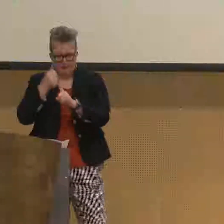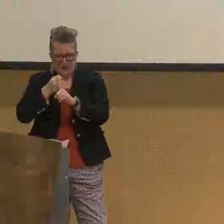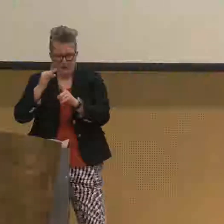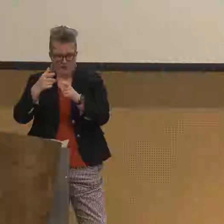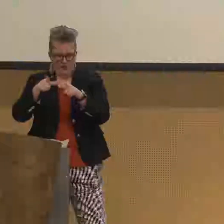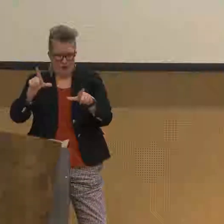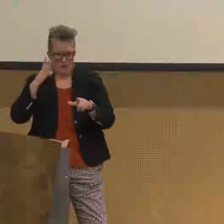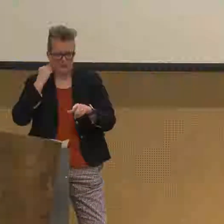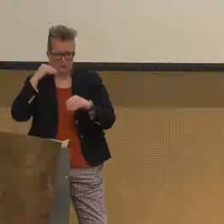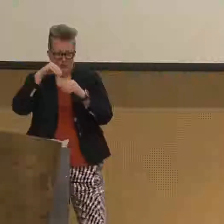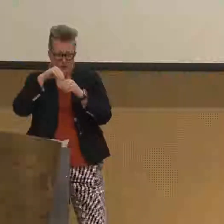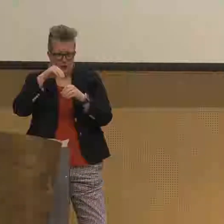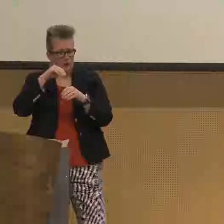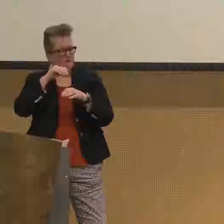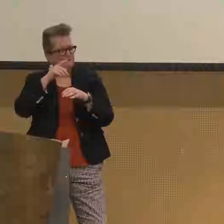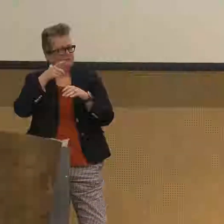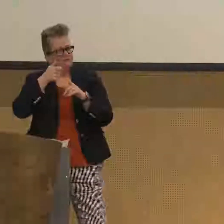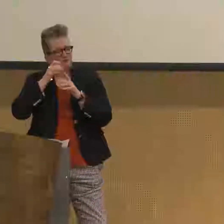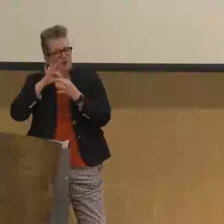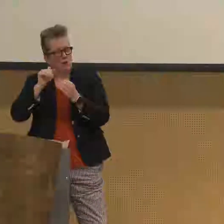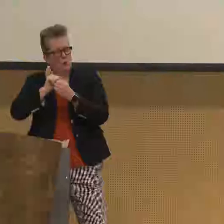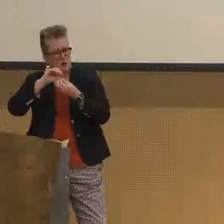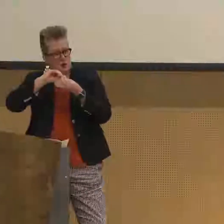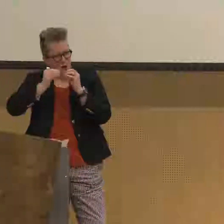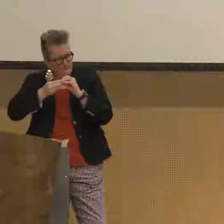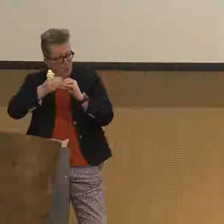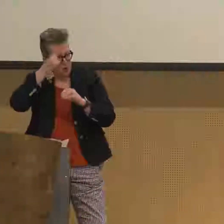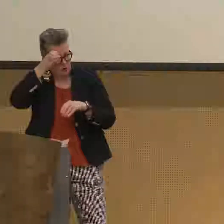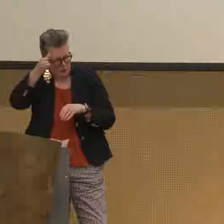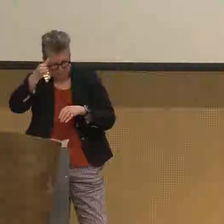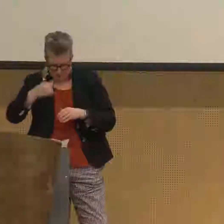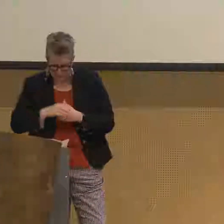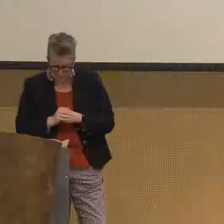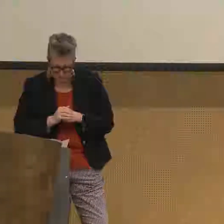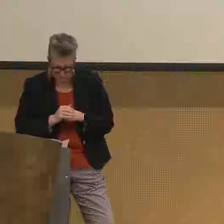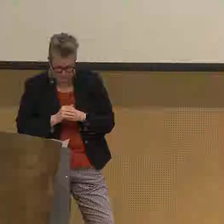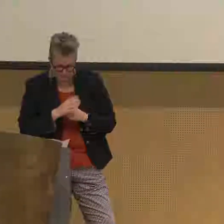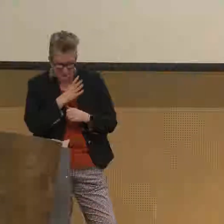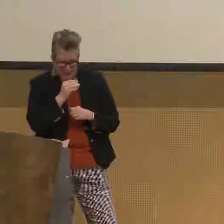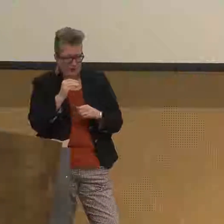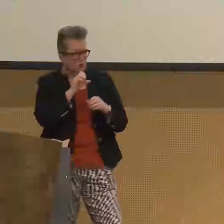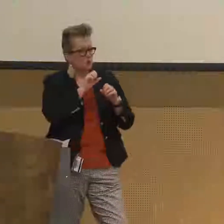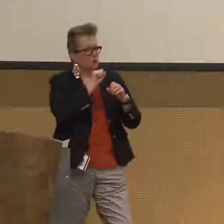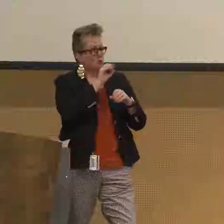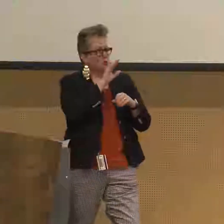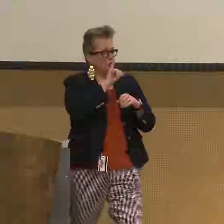That led her to study the impact of sign language related with numbers or numerical concepts